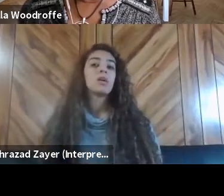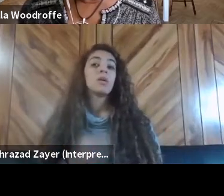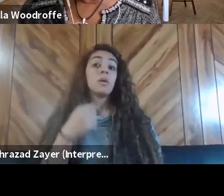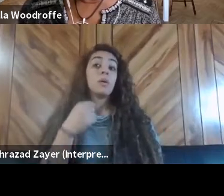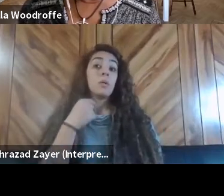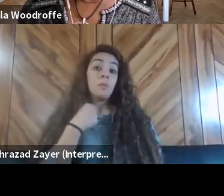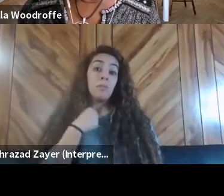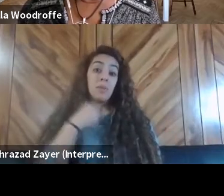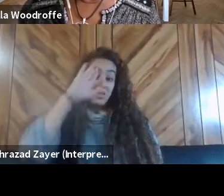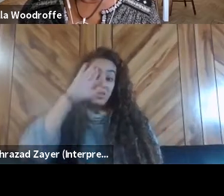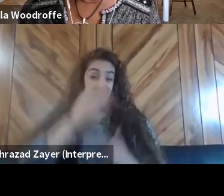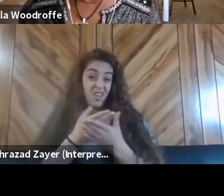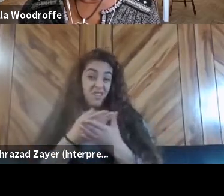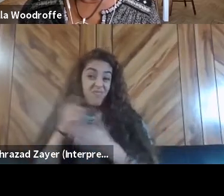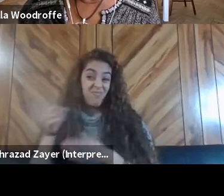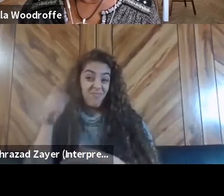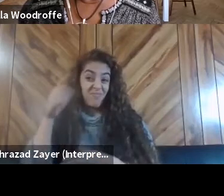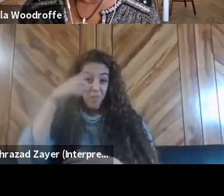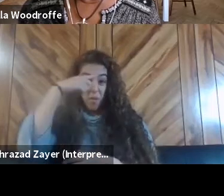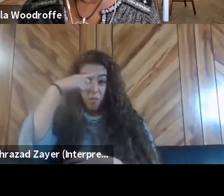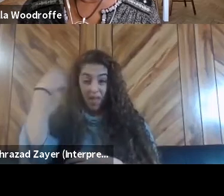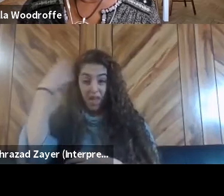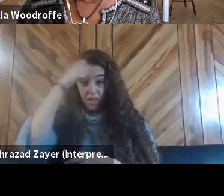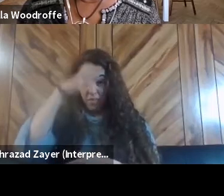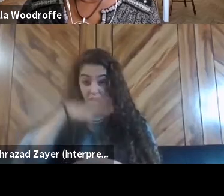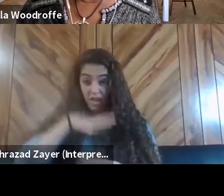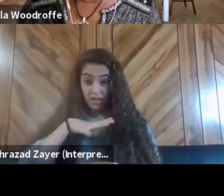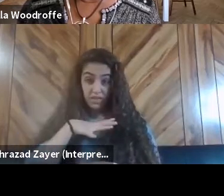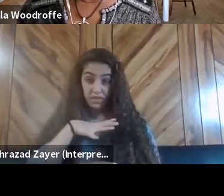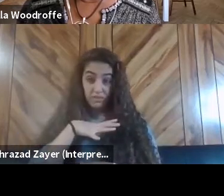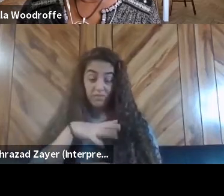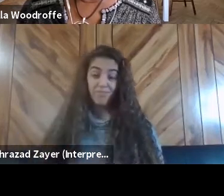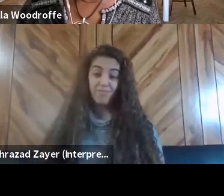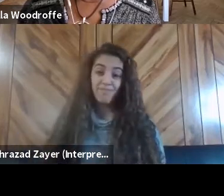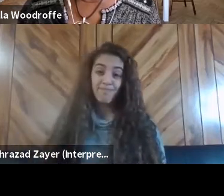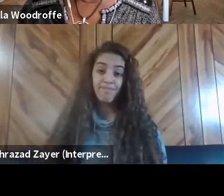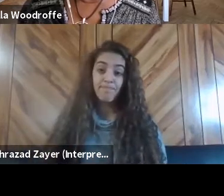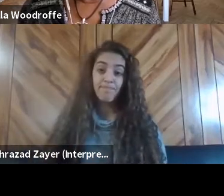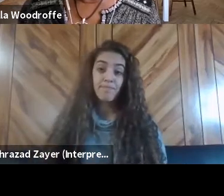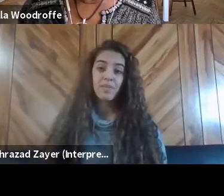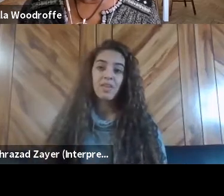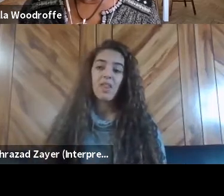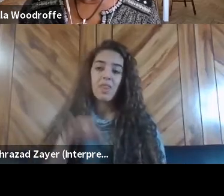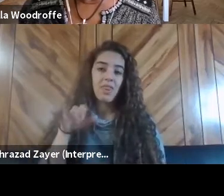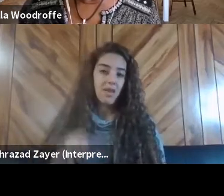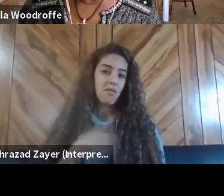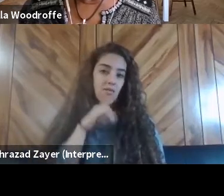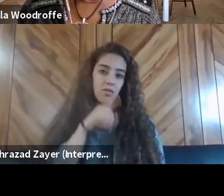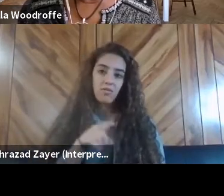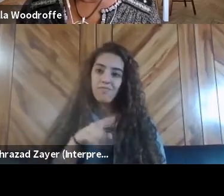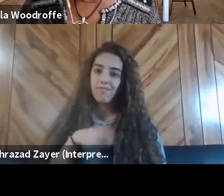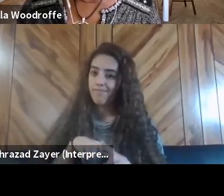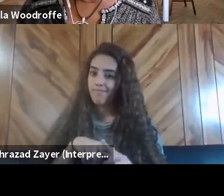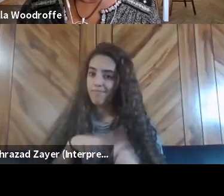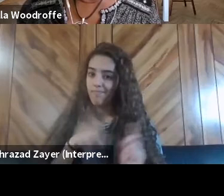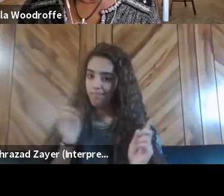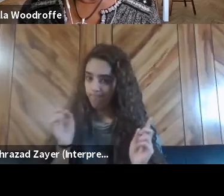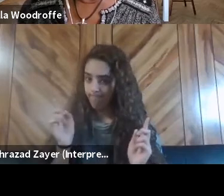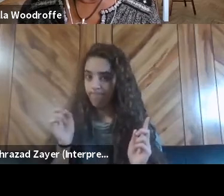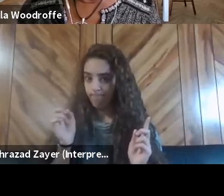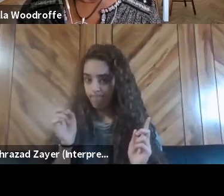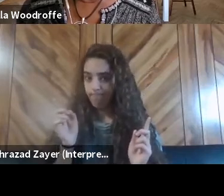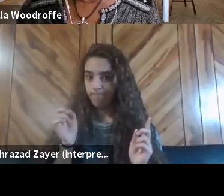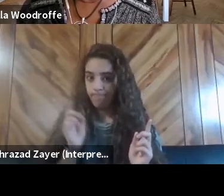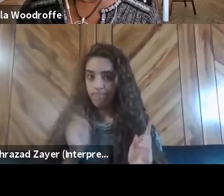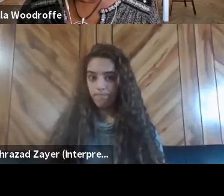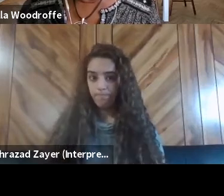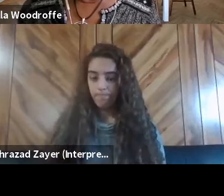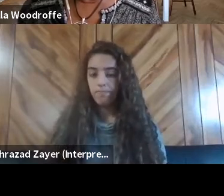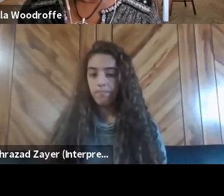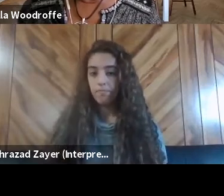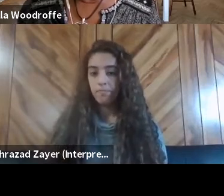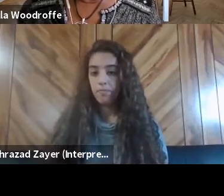absolutely makes a difference. Um, we know the issues with